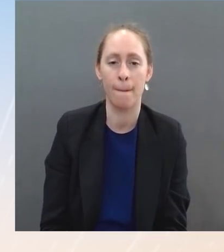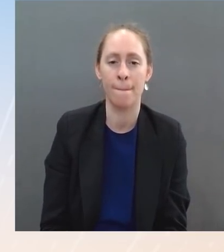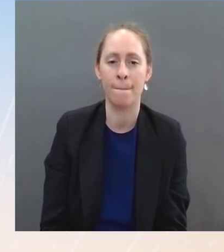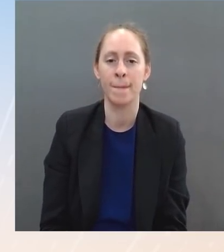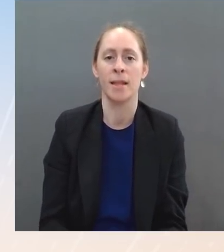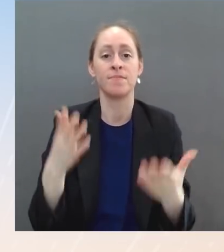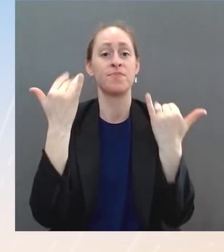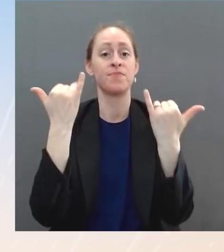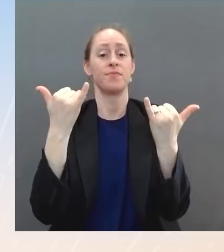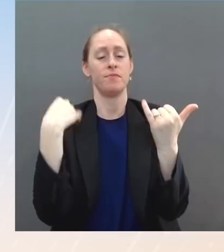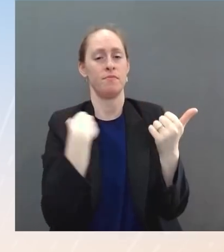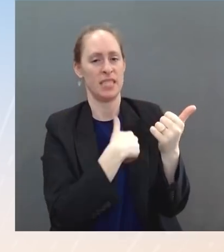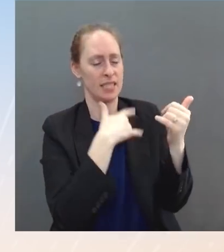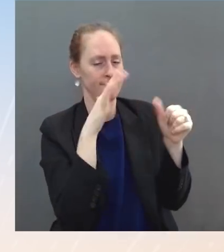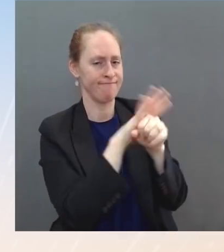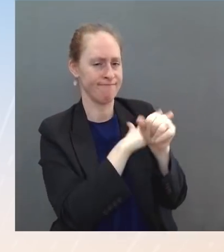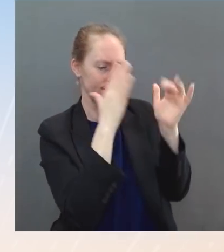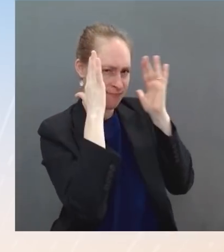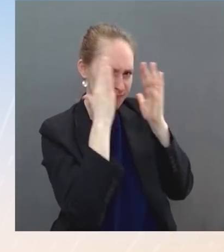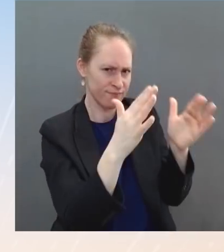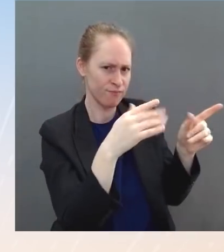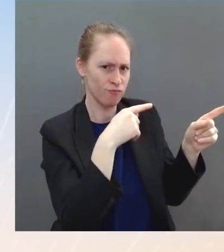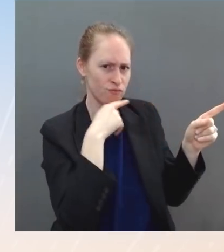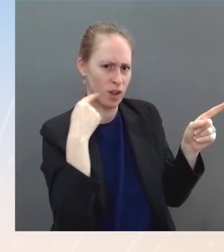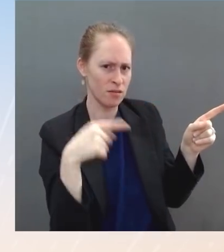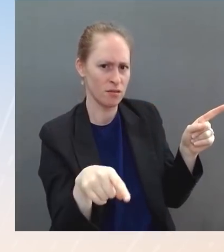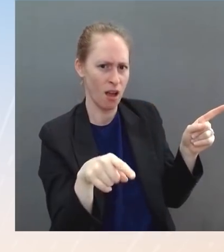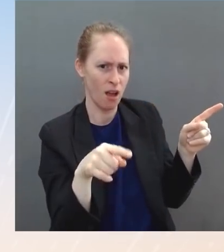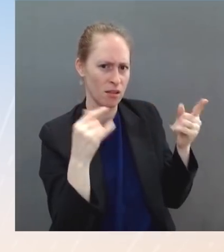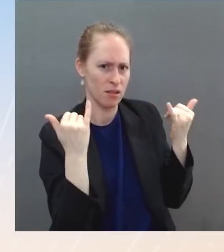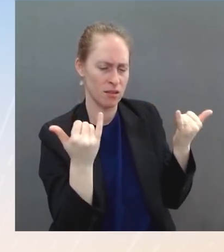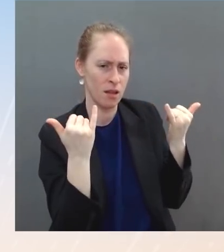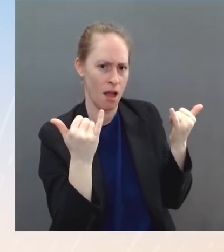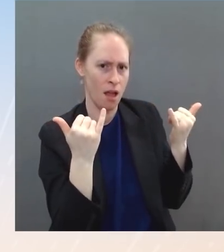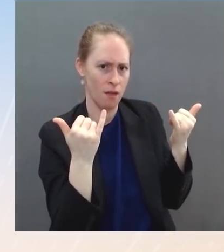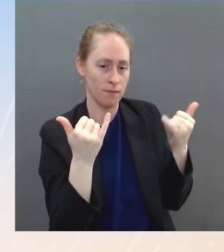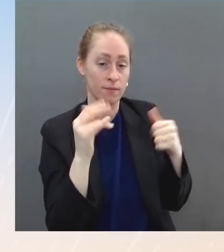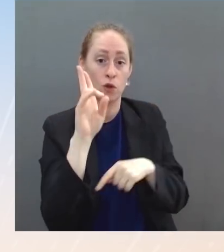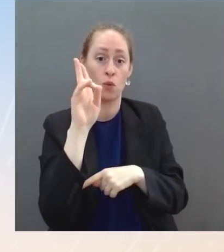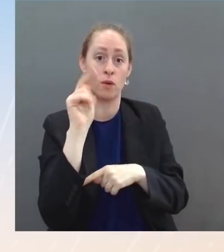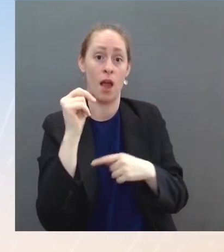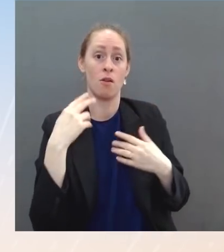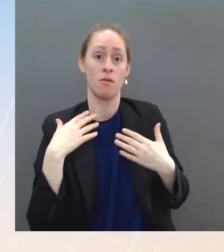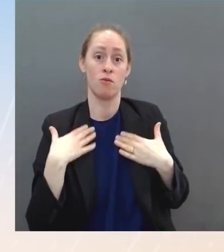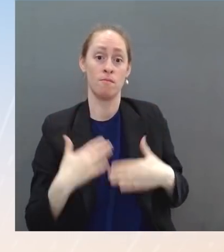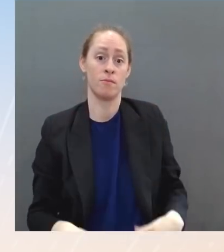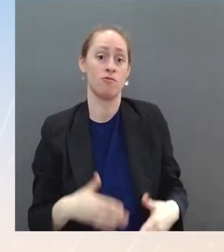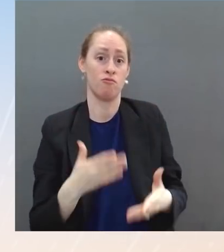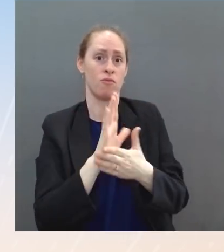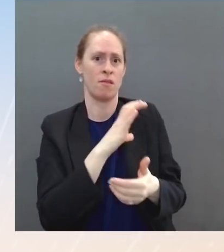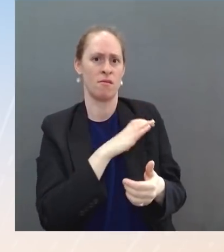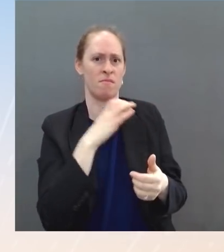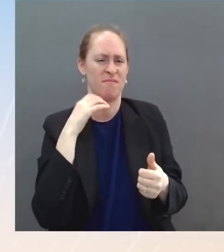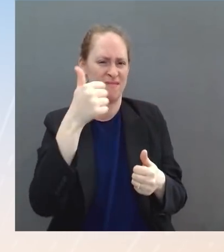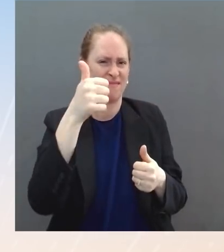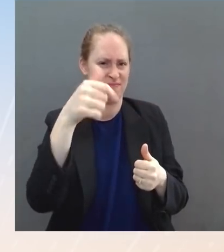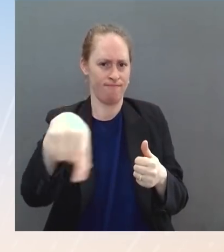Obviously, we will continue to press publicly and privately where we have concerns about human rights violations, including as it relates to China.